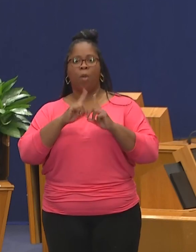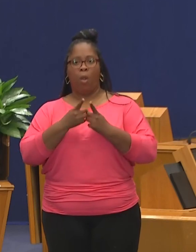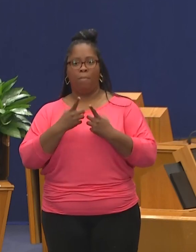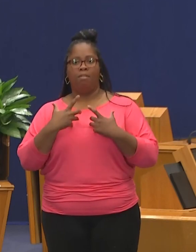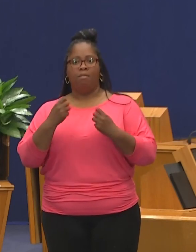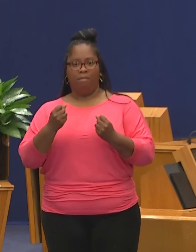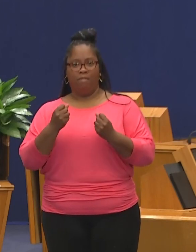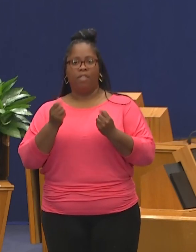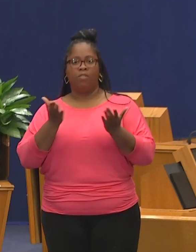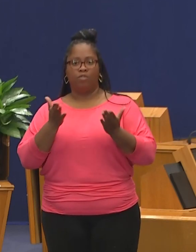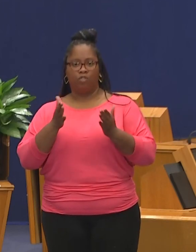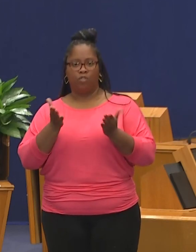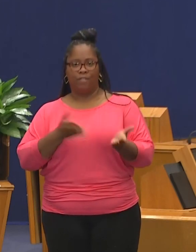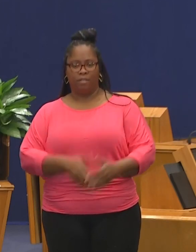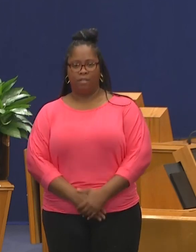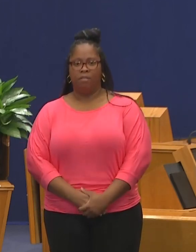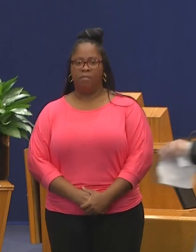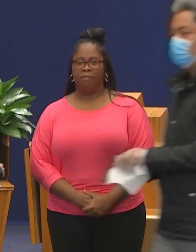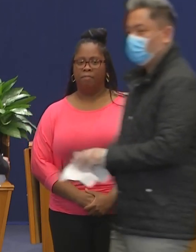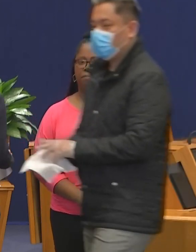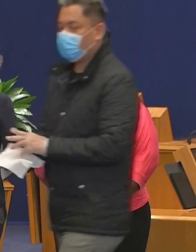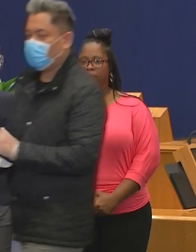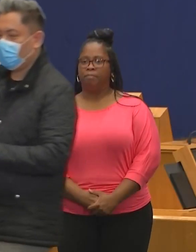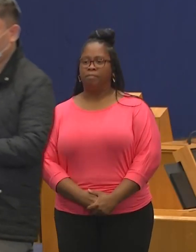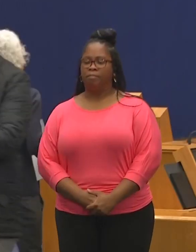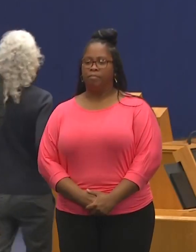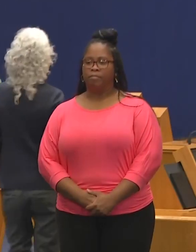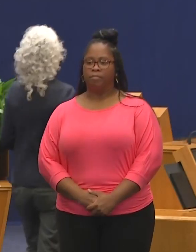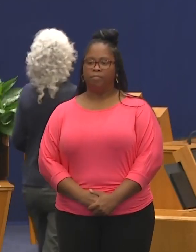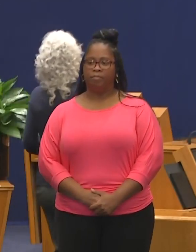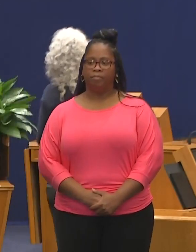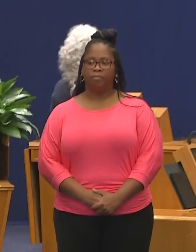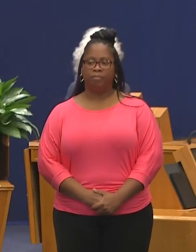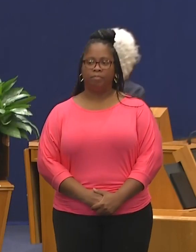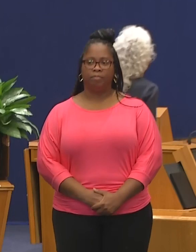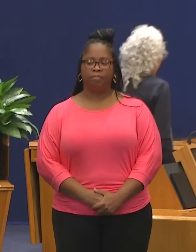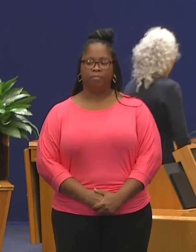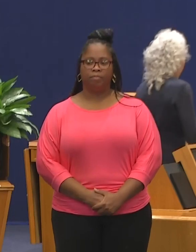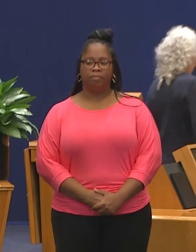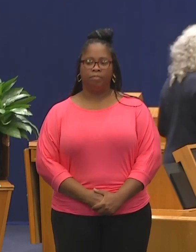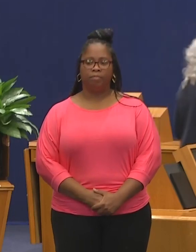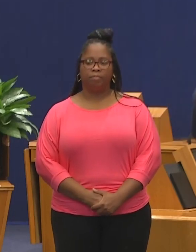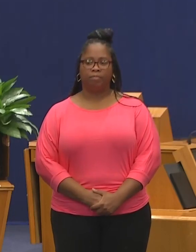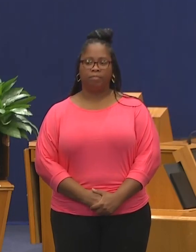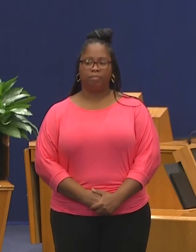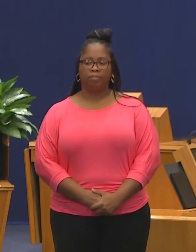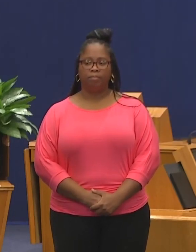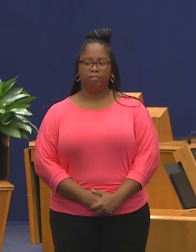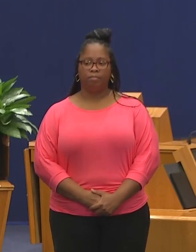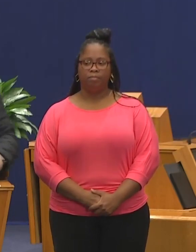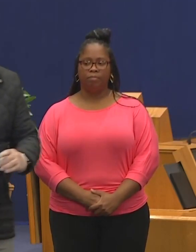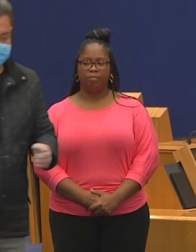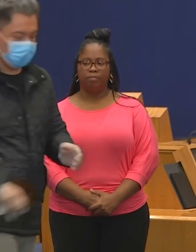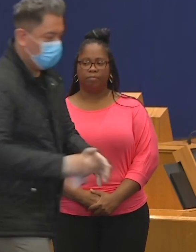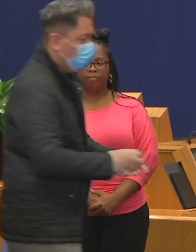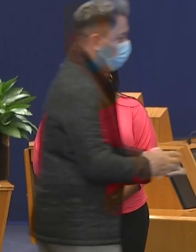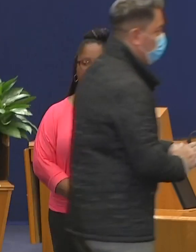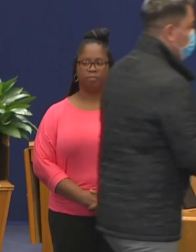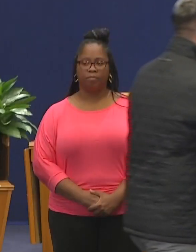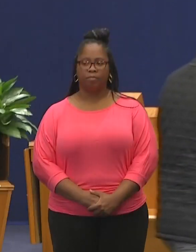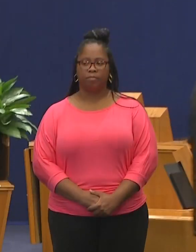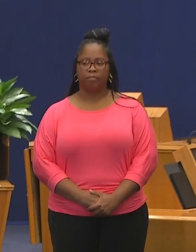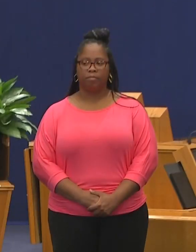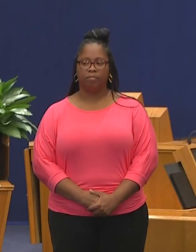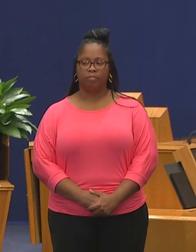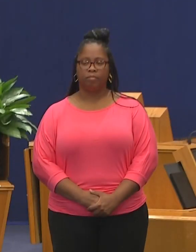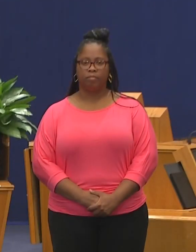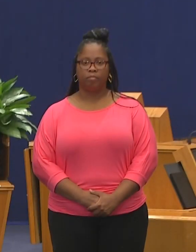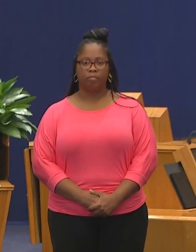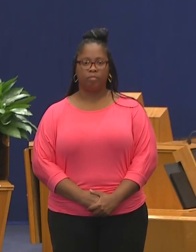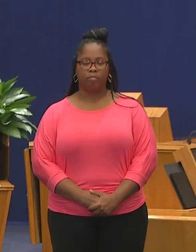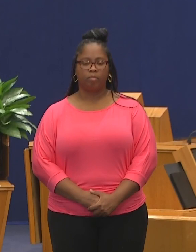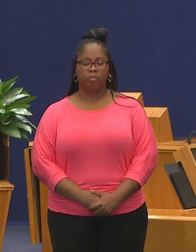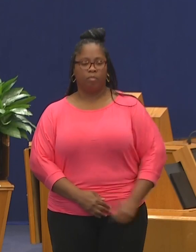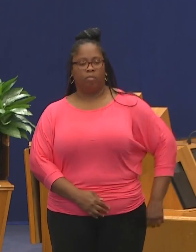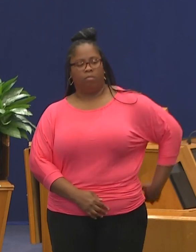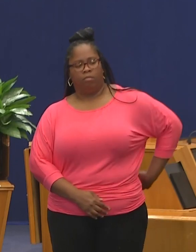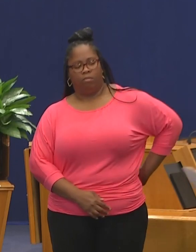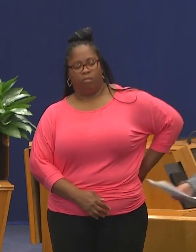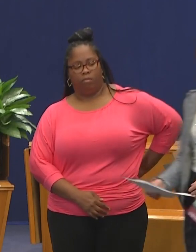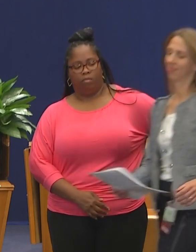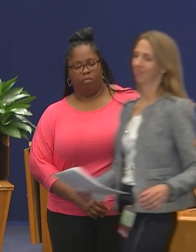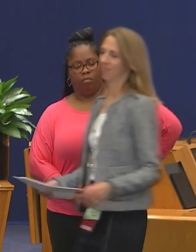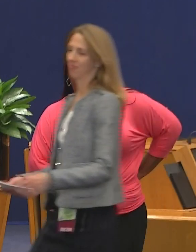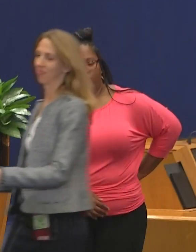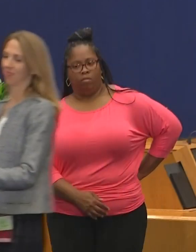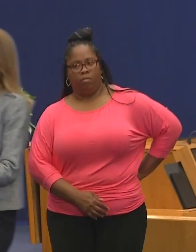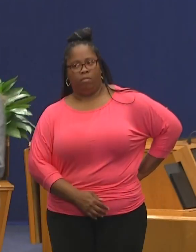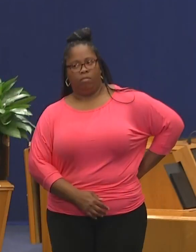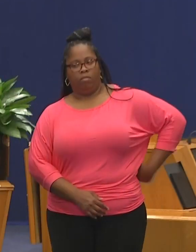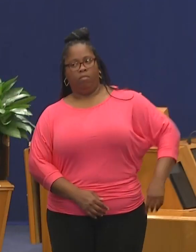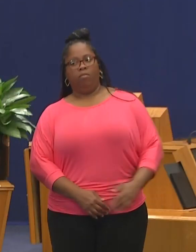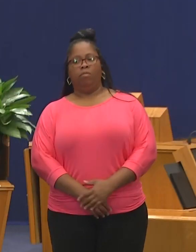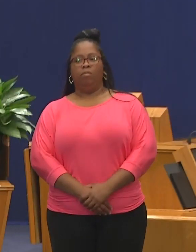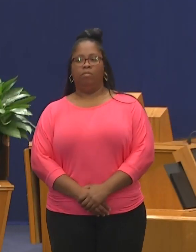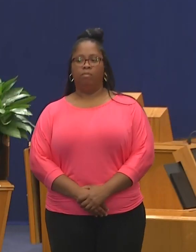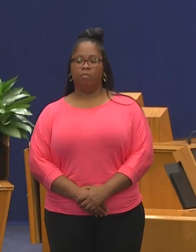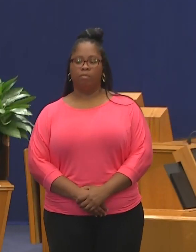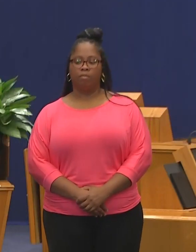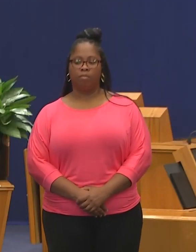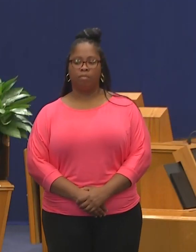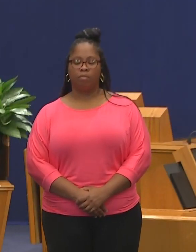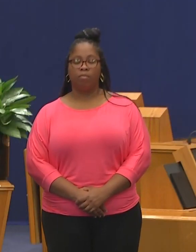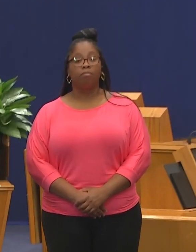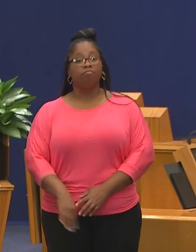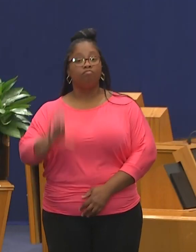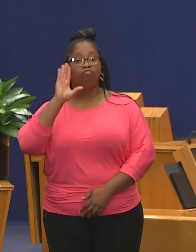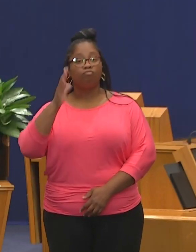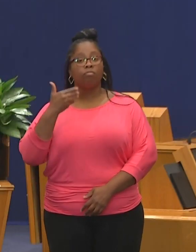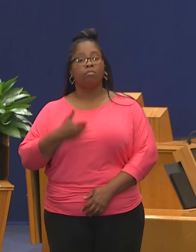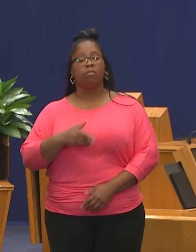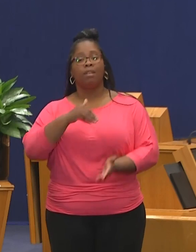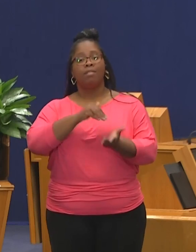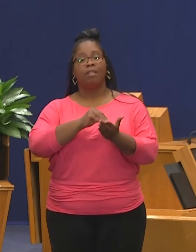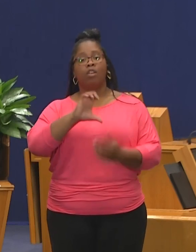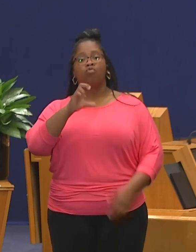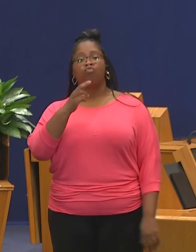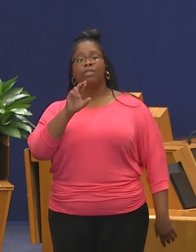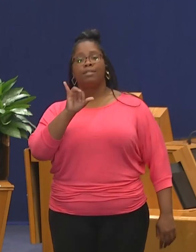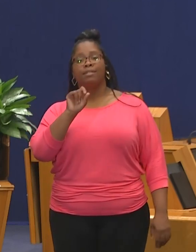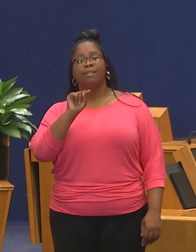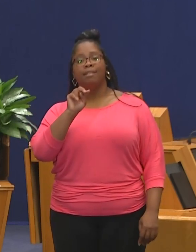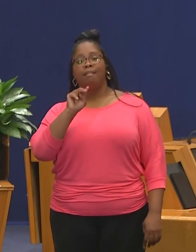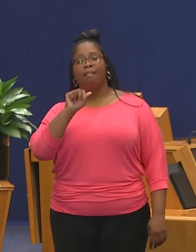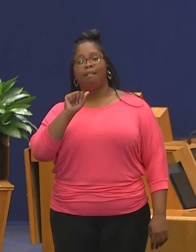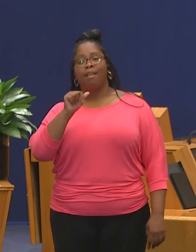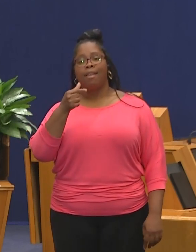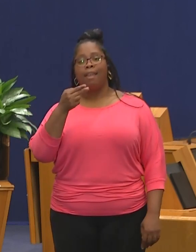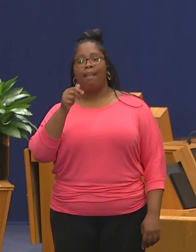DIRECTOR OF THE DEPARTMENT OF